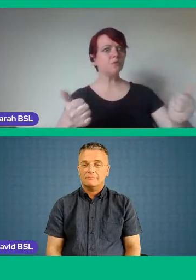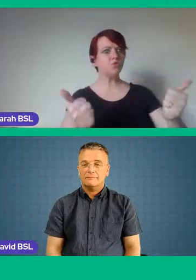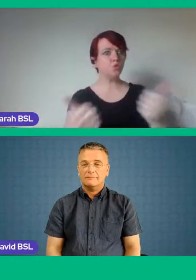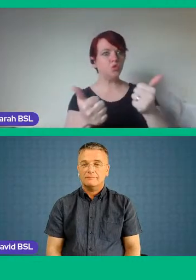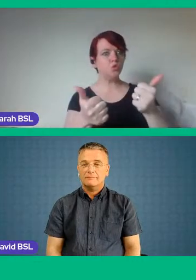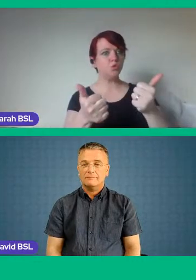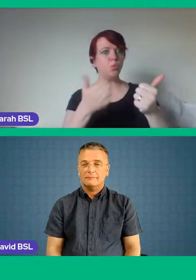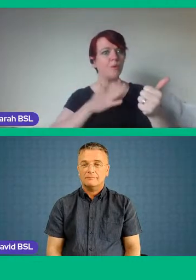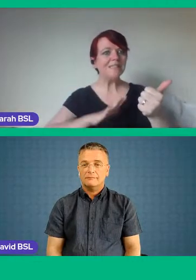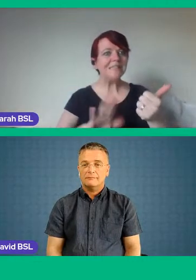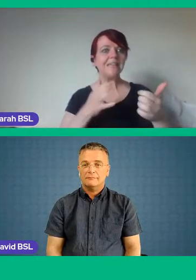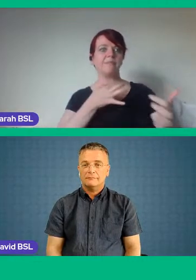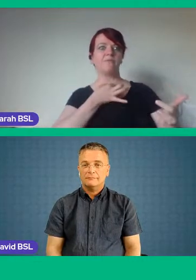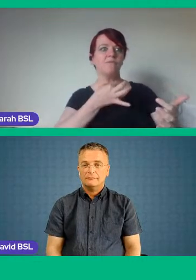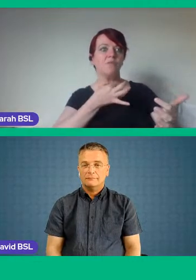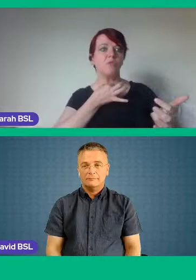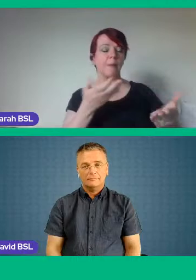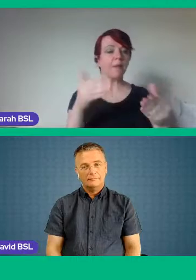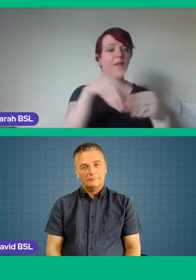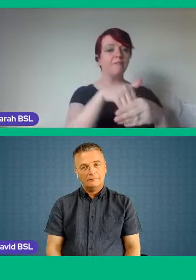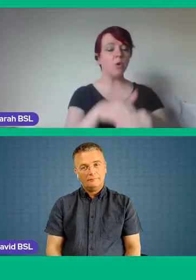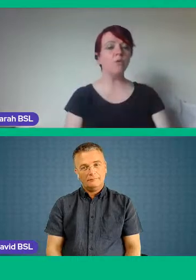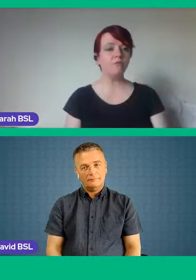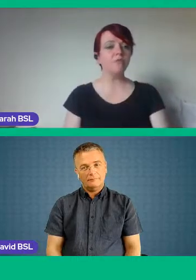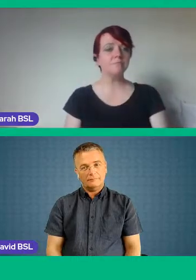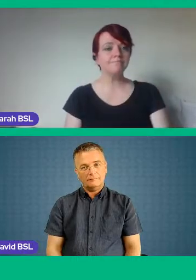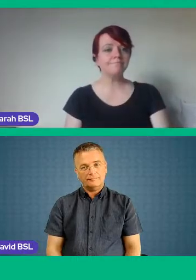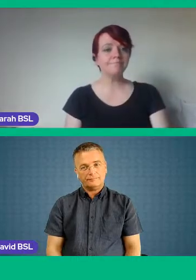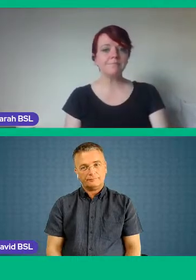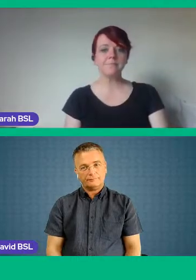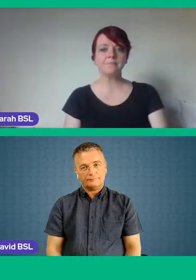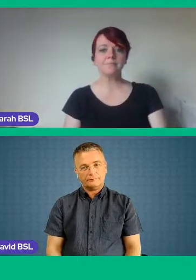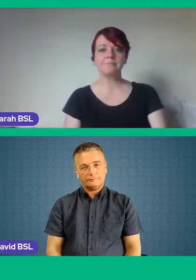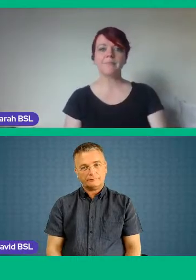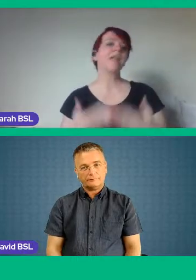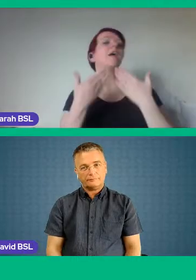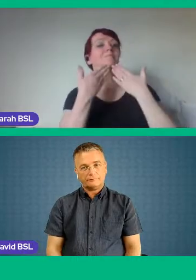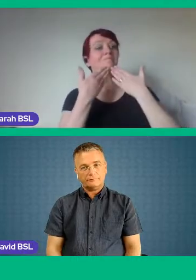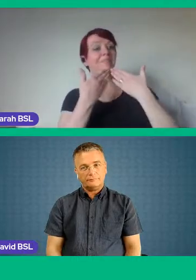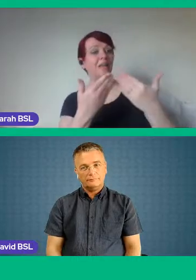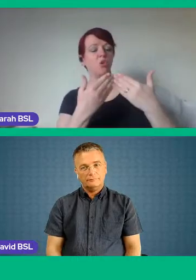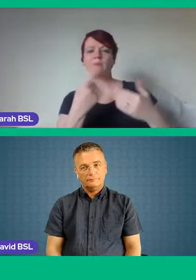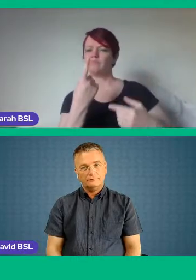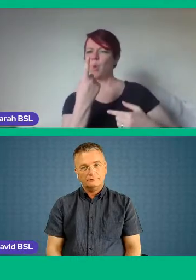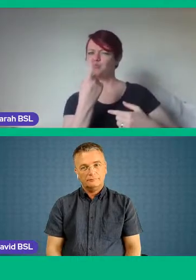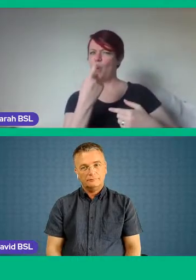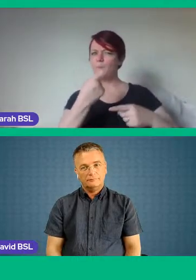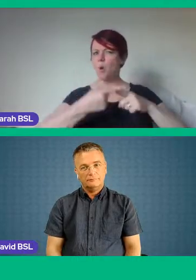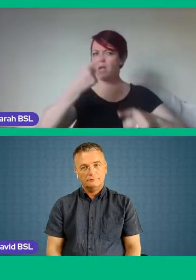allows you to take the step in a new direction. But I am not going to say it is easy, it is